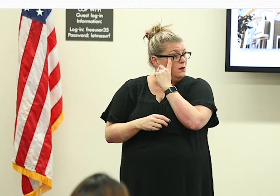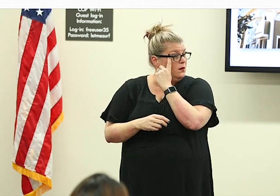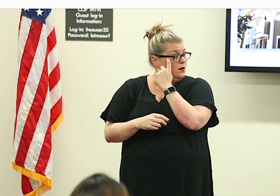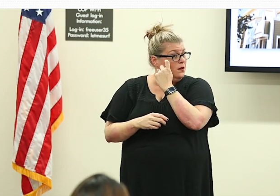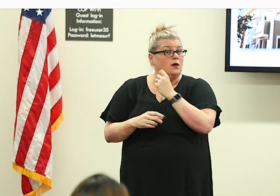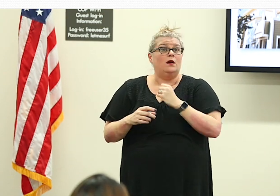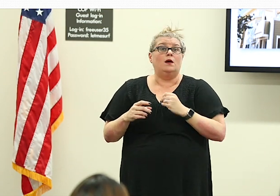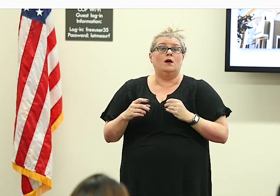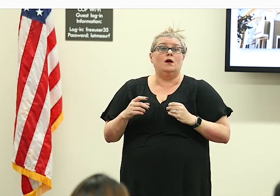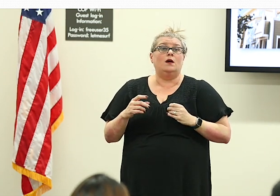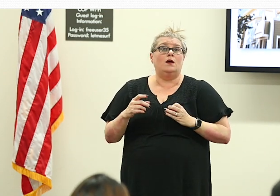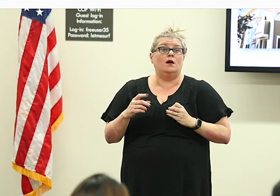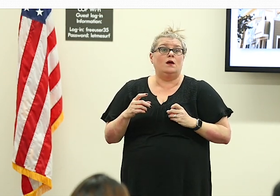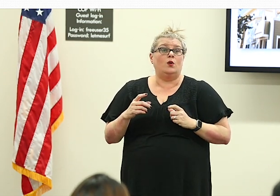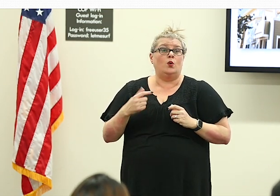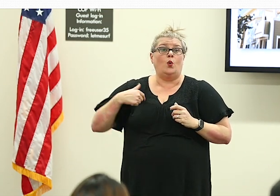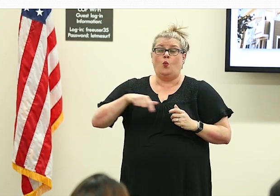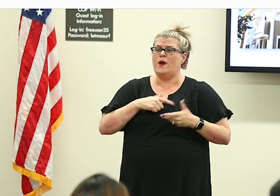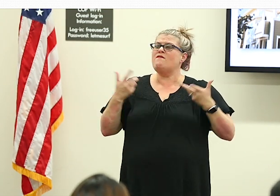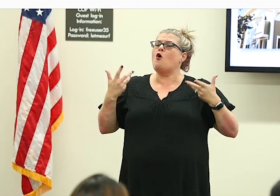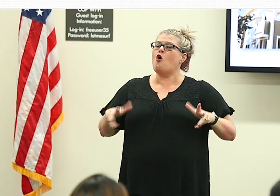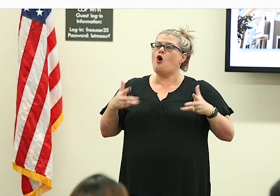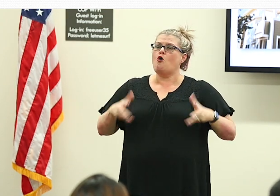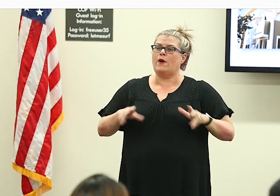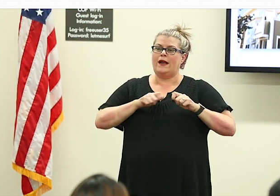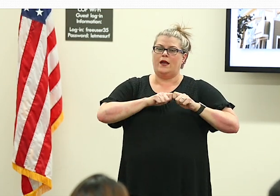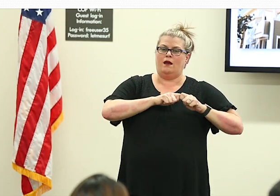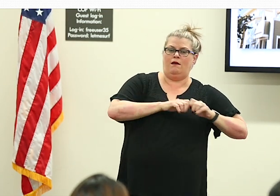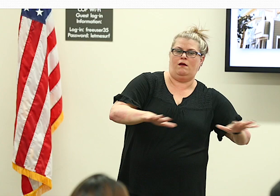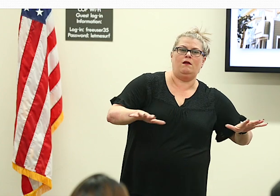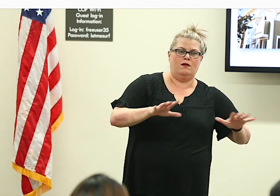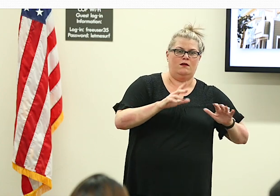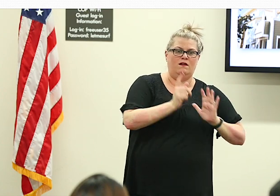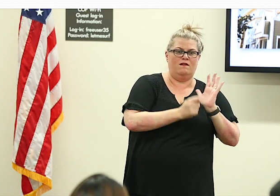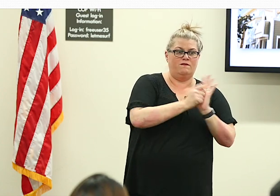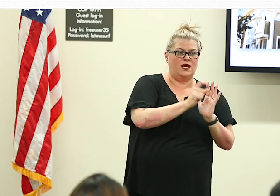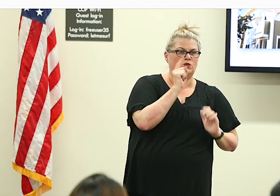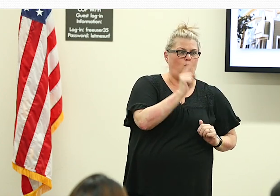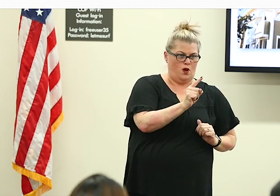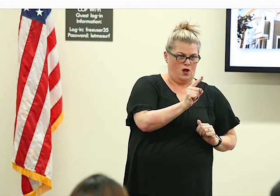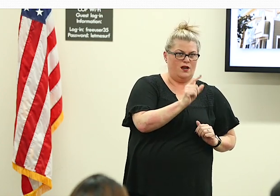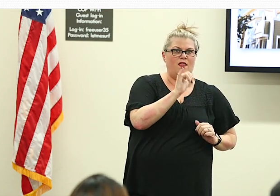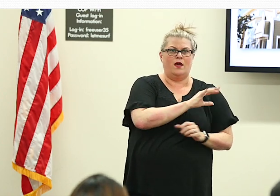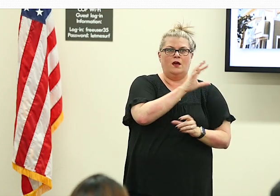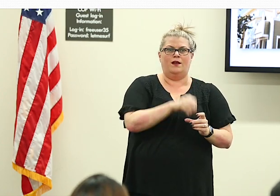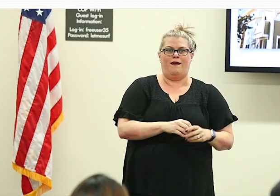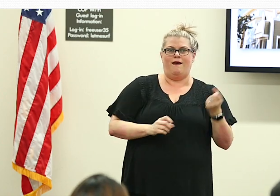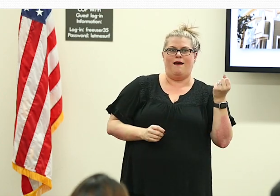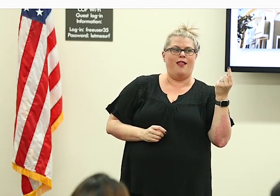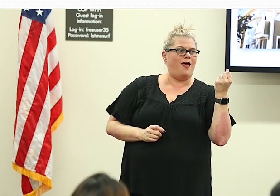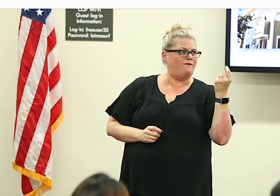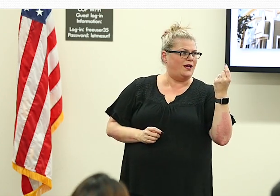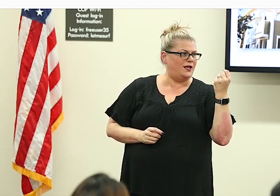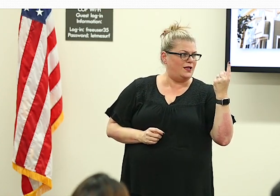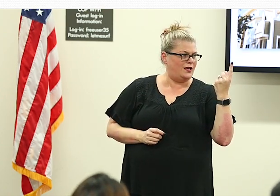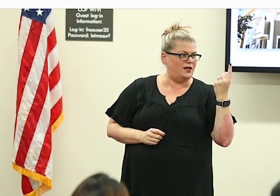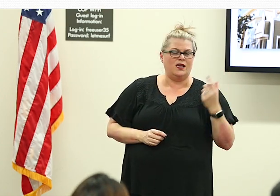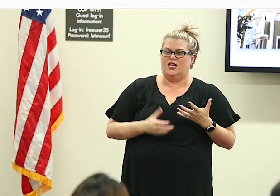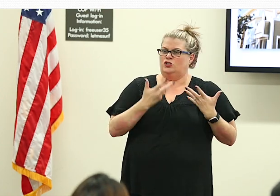And we already rolled out Phase 1, which was consist of 11 units, and is already occupied.